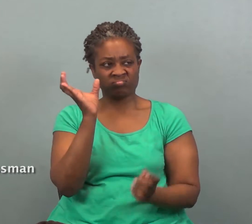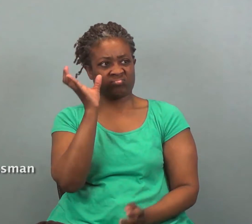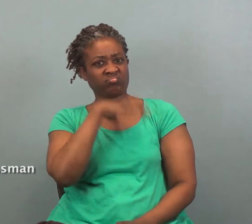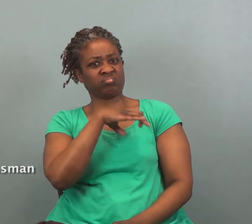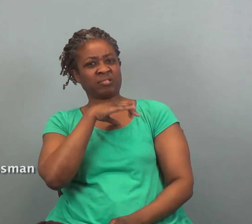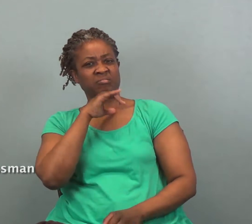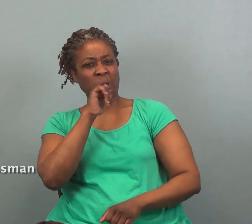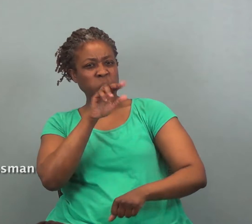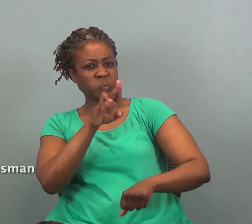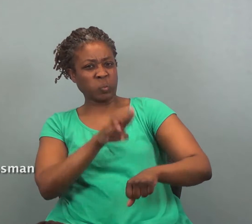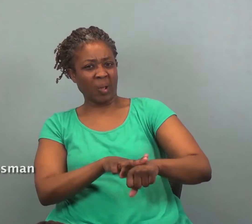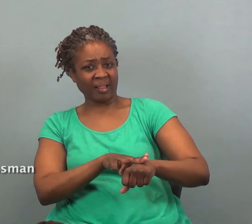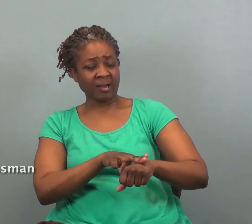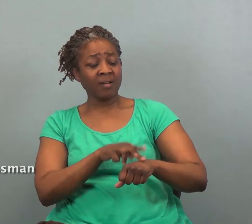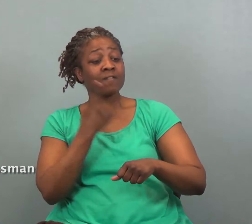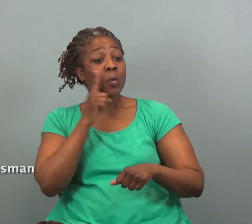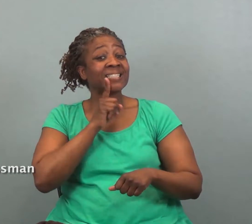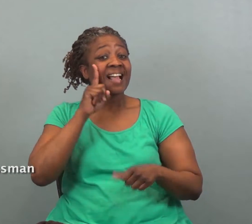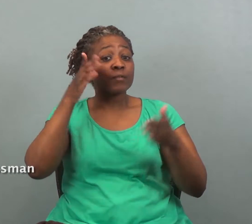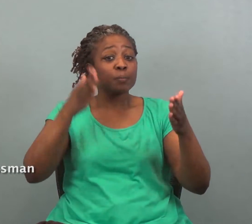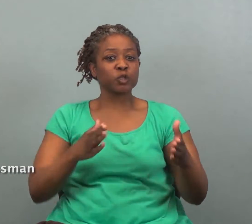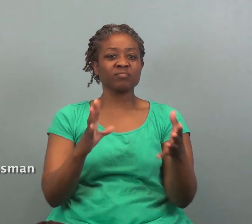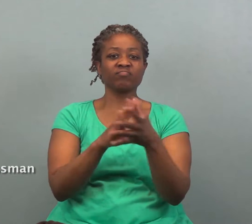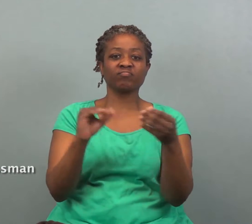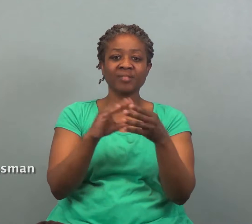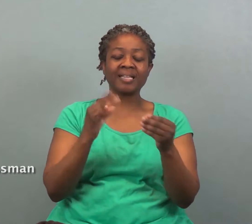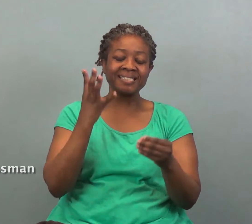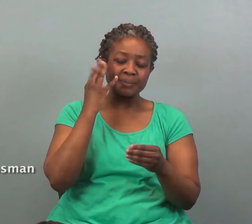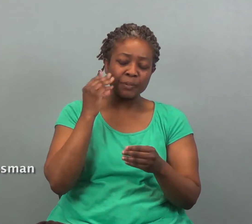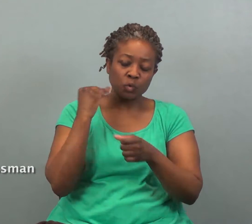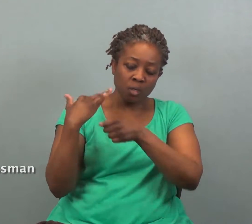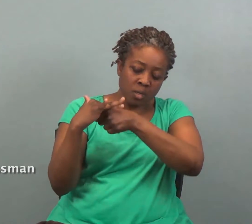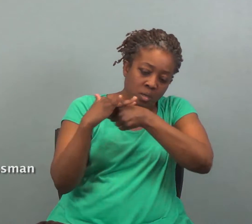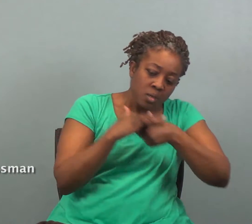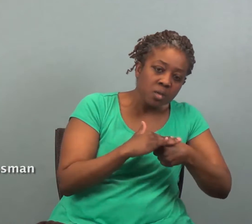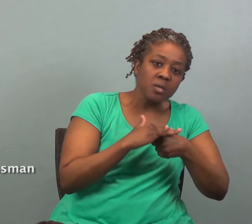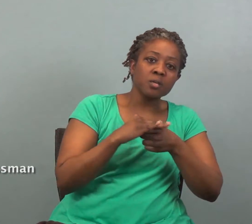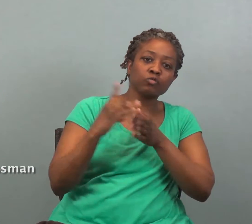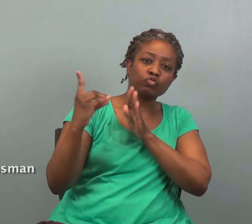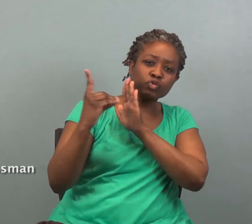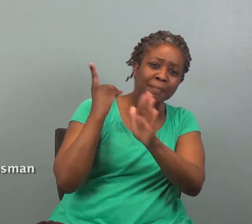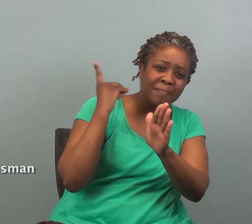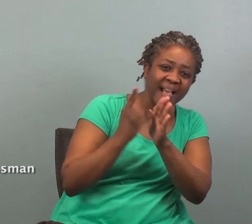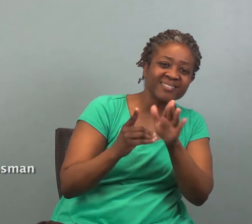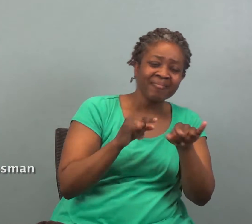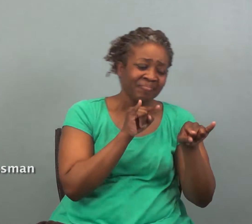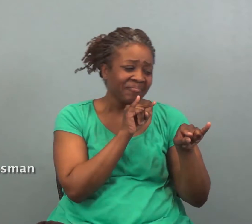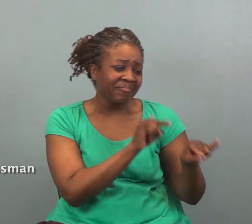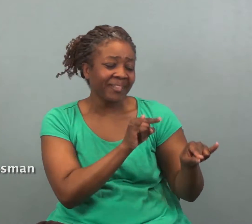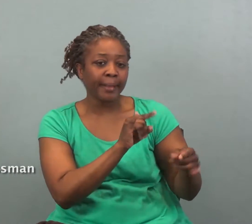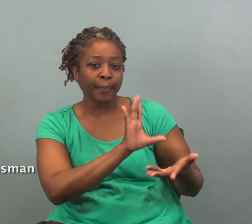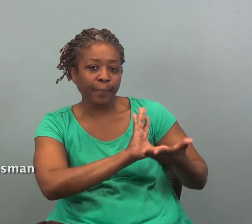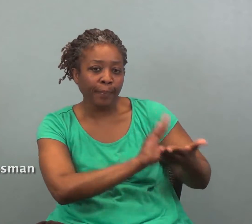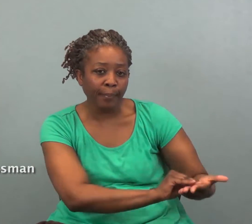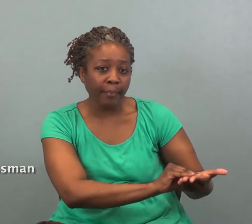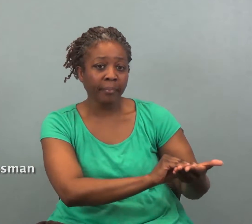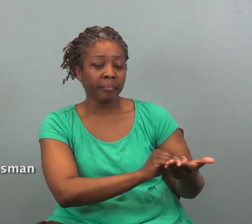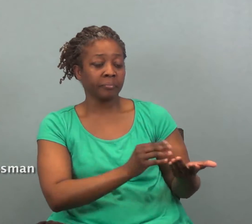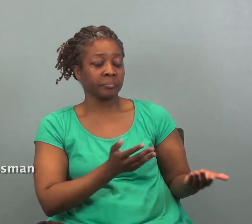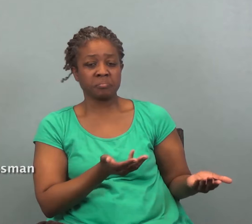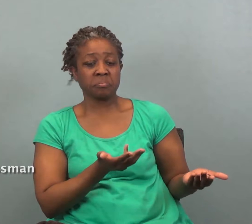that it's not unusual for Deaf people to share their experience of oppression, discrimination, being mocked